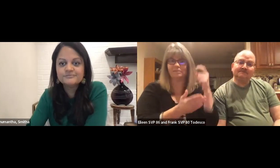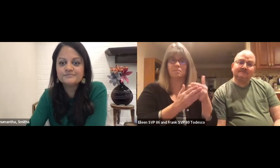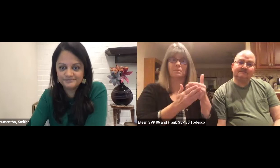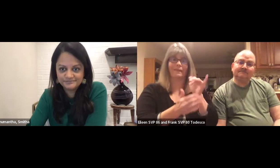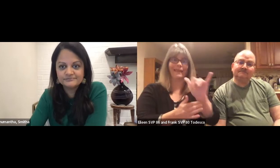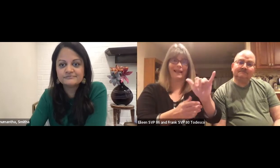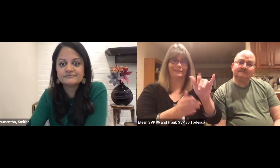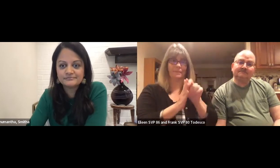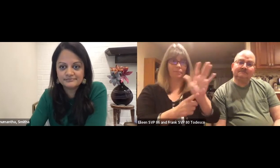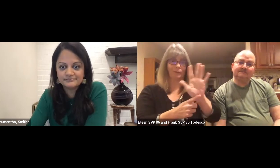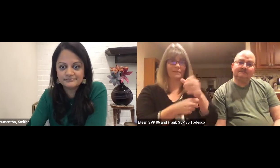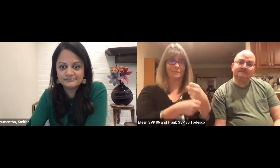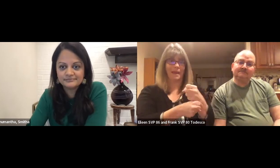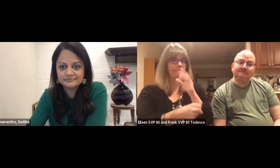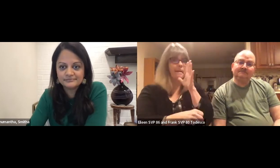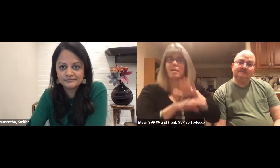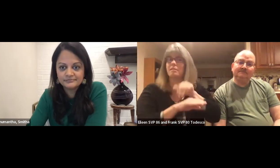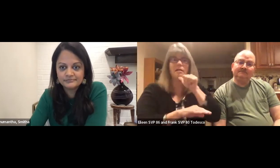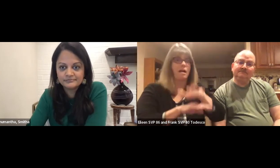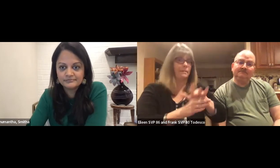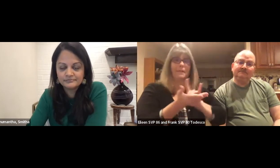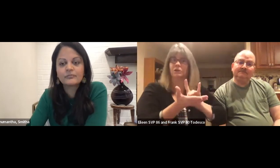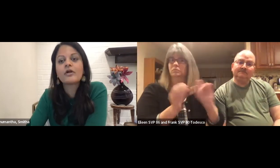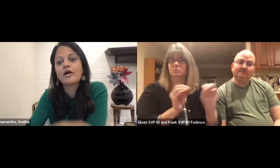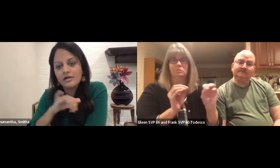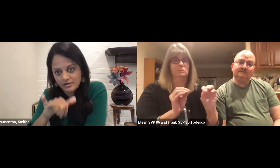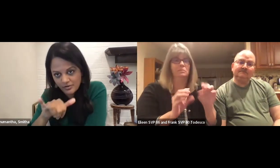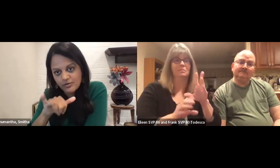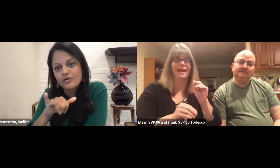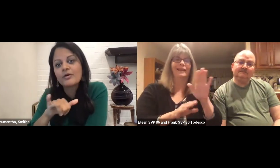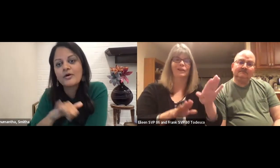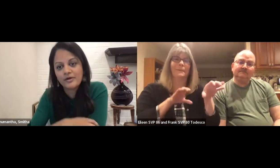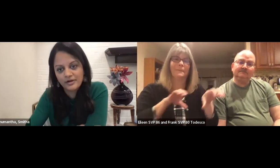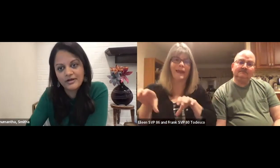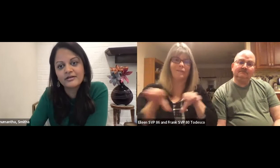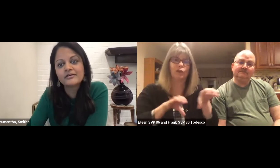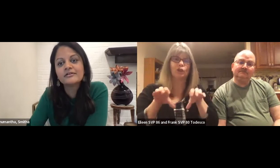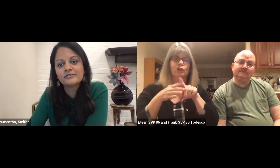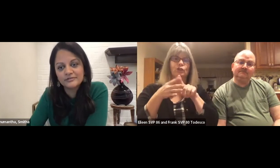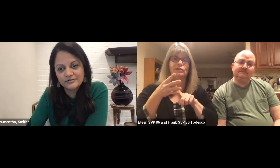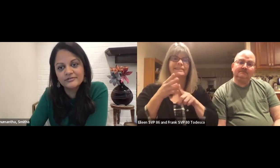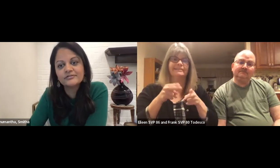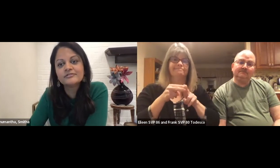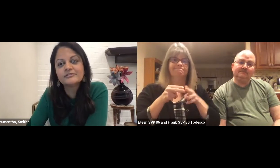our mom had been on medication, and when the film was made, she was not on any sort of medication.